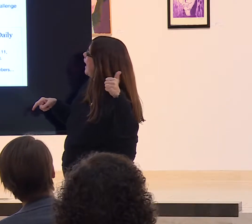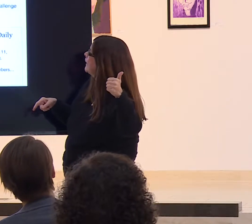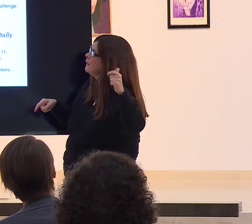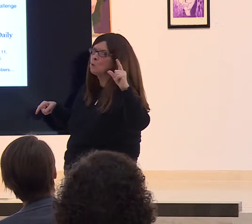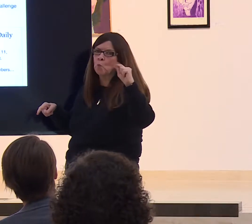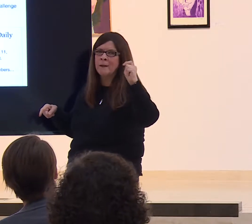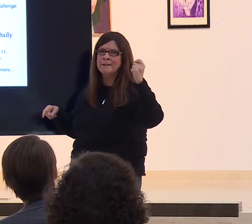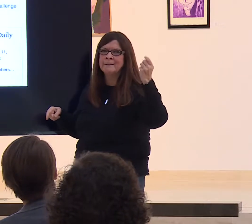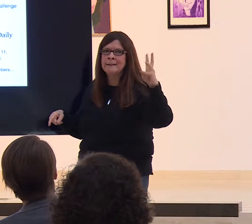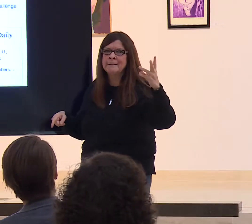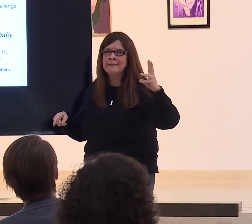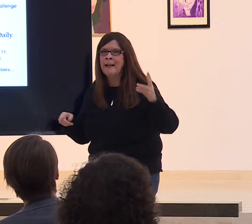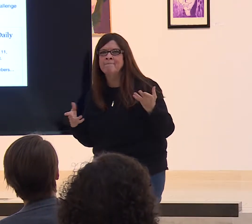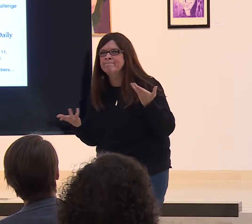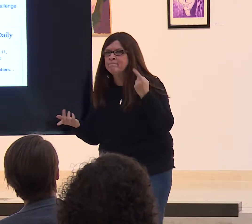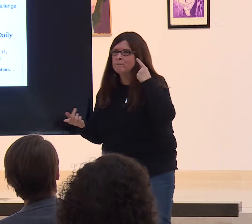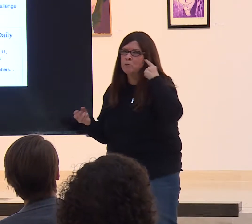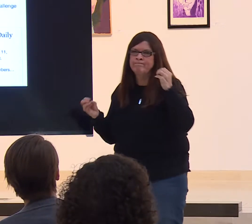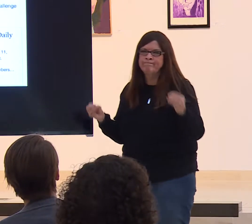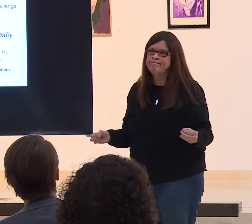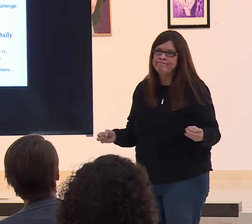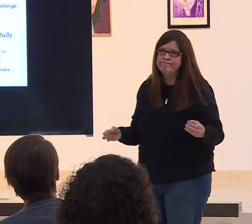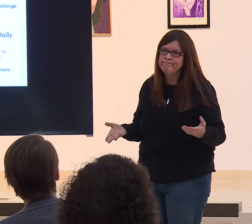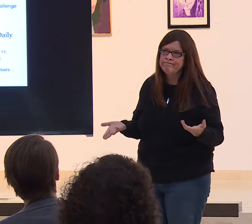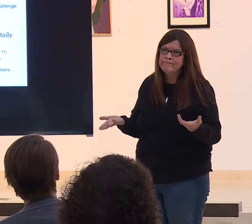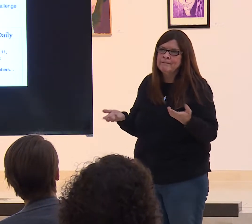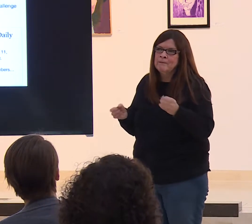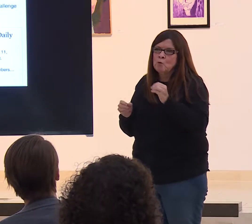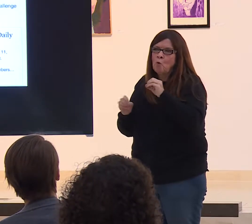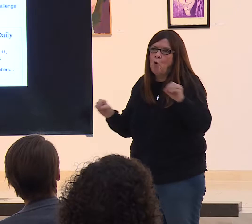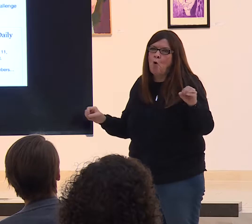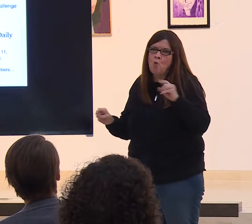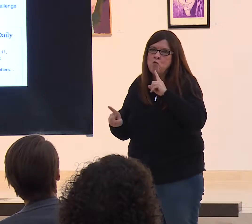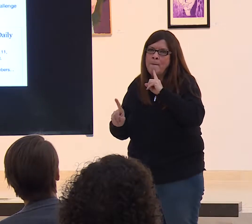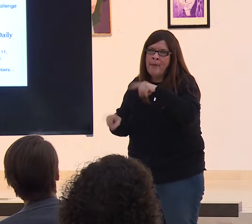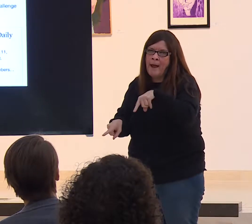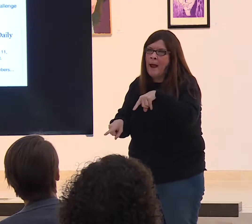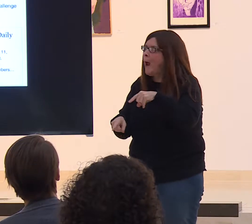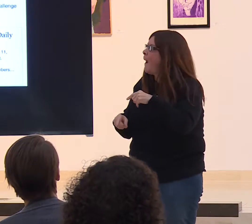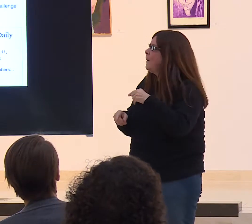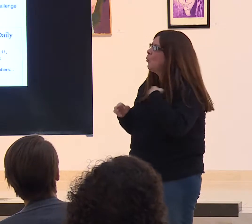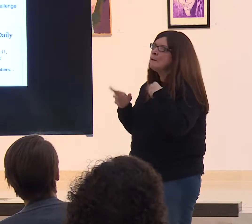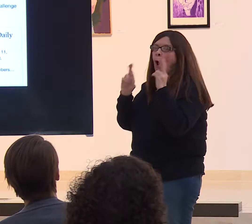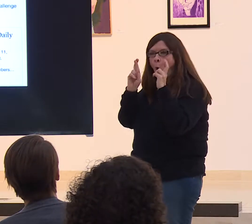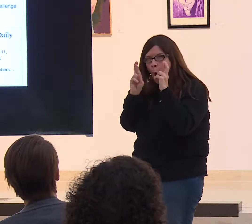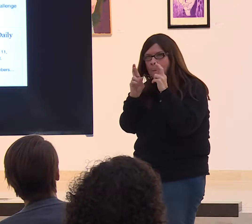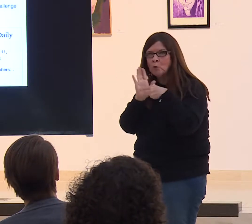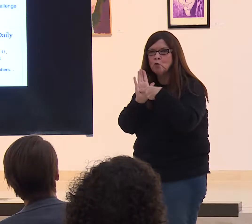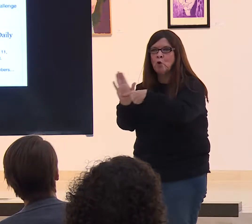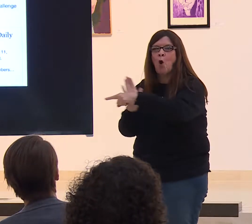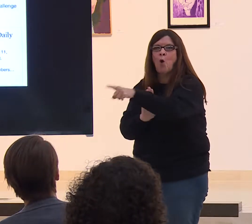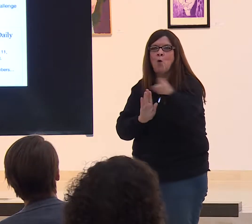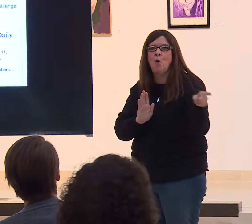from February 10, 2016, but unfortunately, I didn't hear back. I didn't get a response.